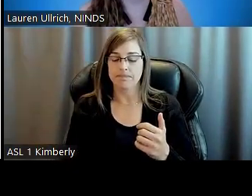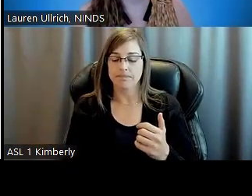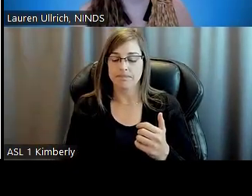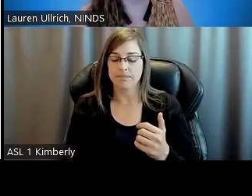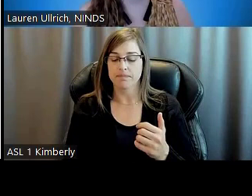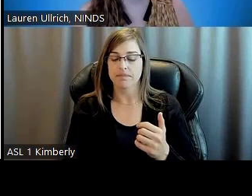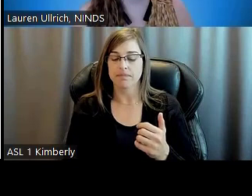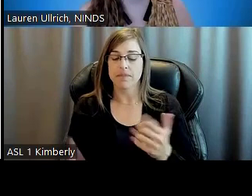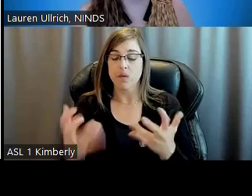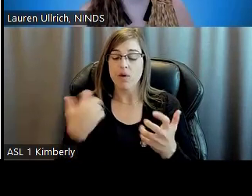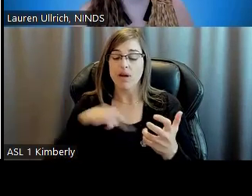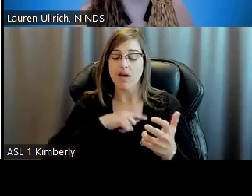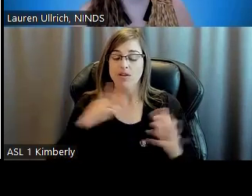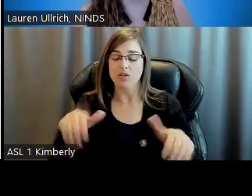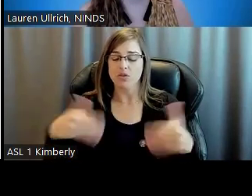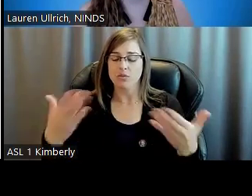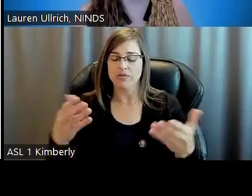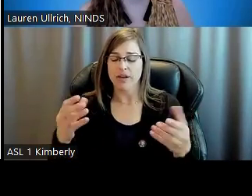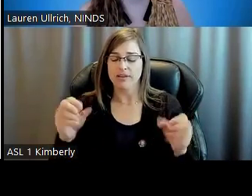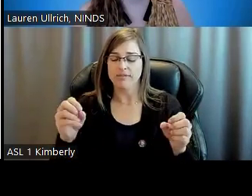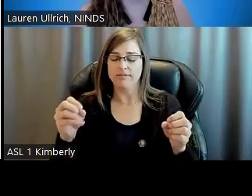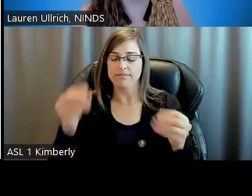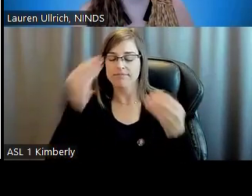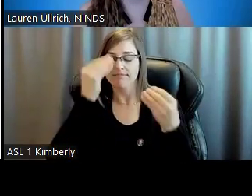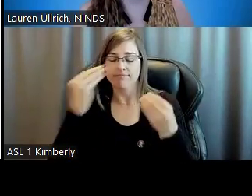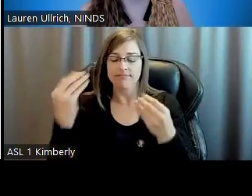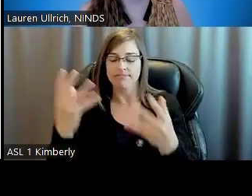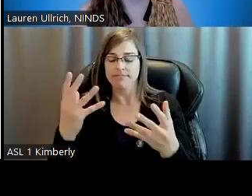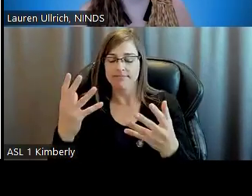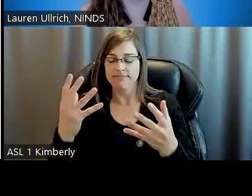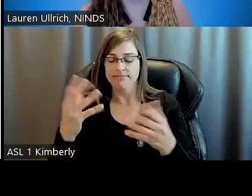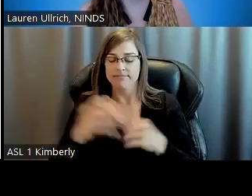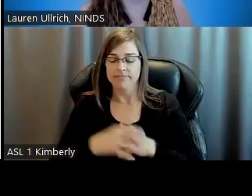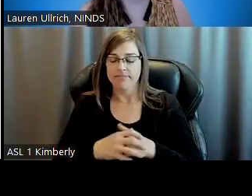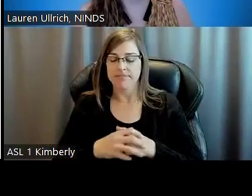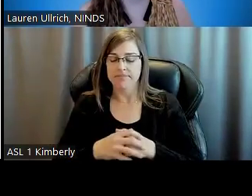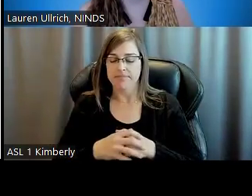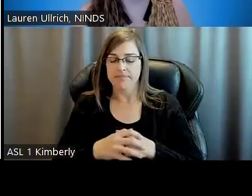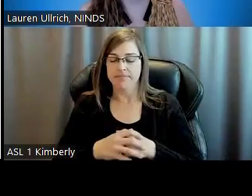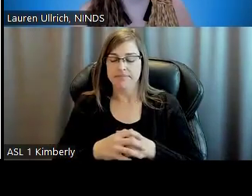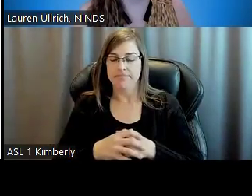on what an ideal grant path would look like for a post-doc/early faculty researcher.